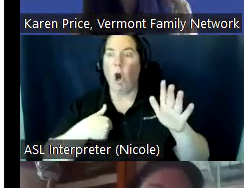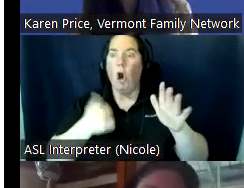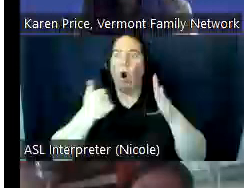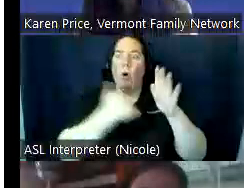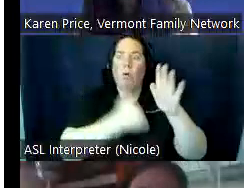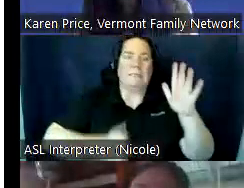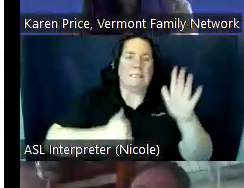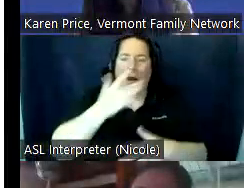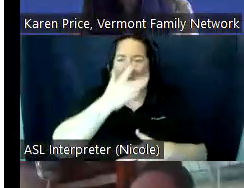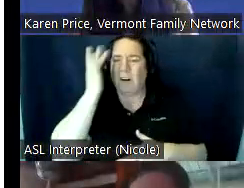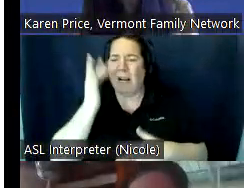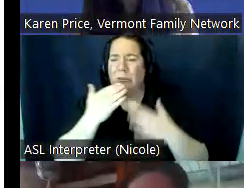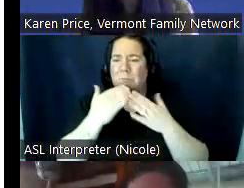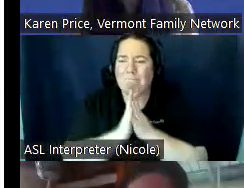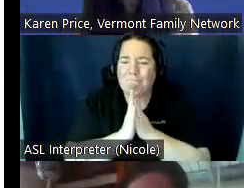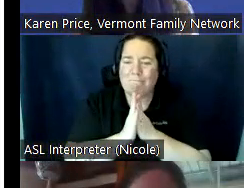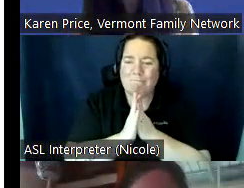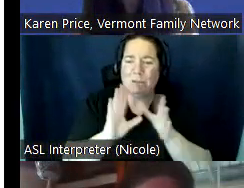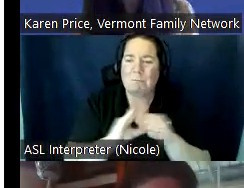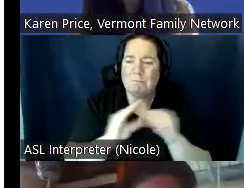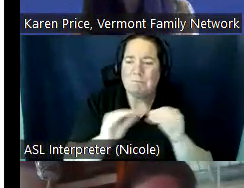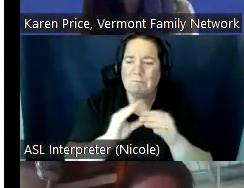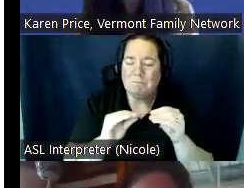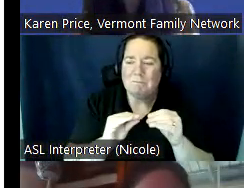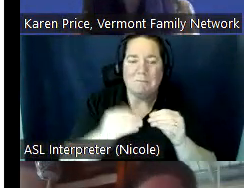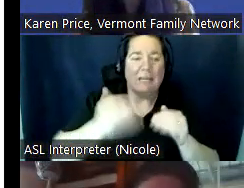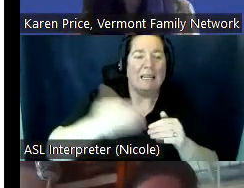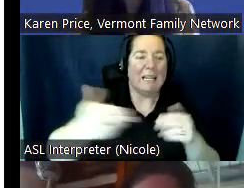I'm sorry guys. I was planning on presenting this myself so we're right here and I don't